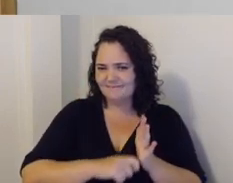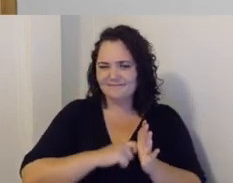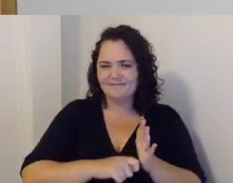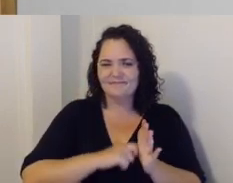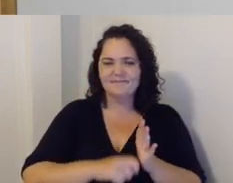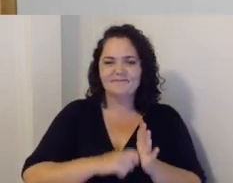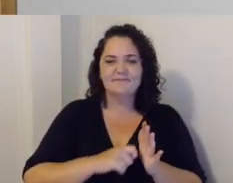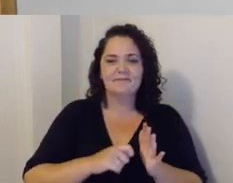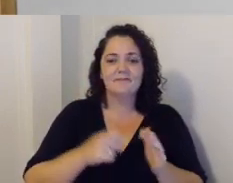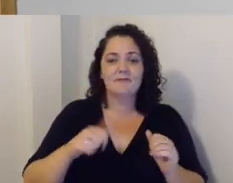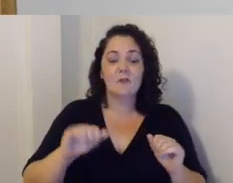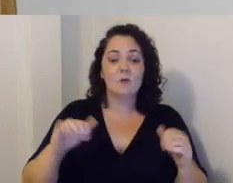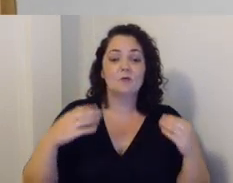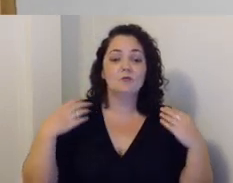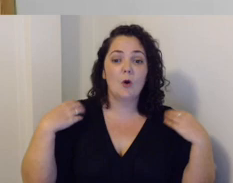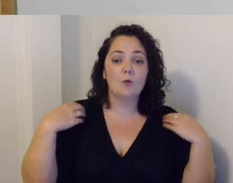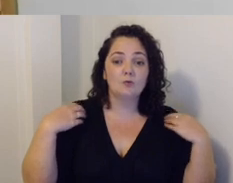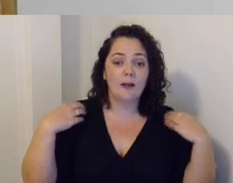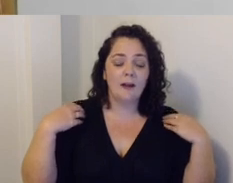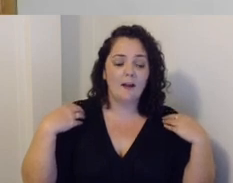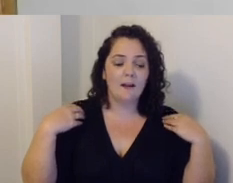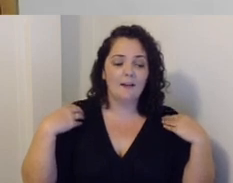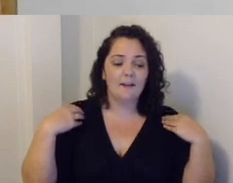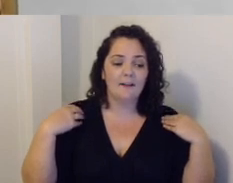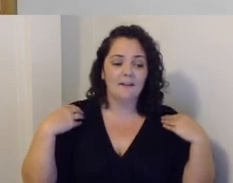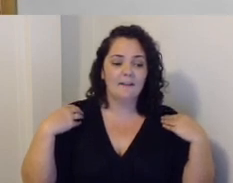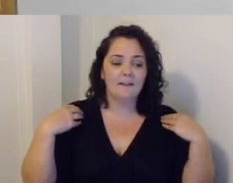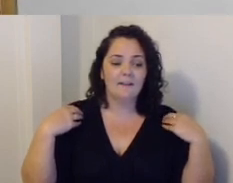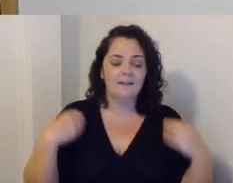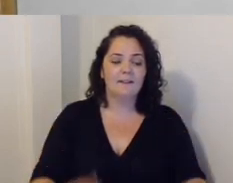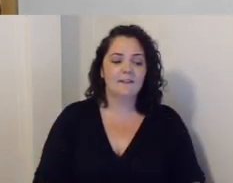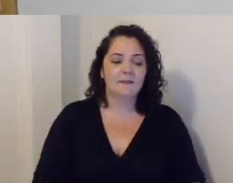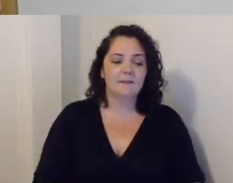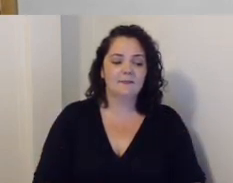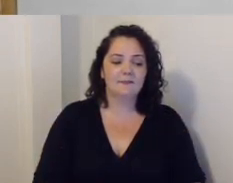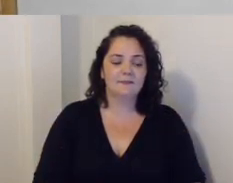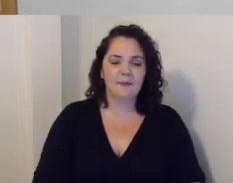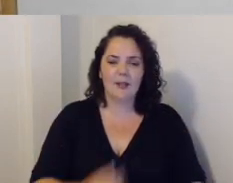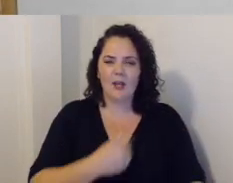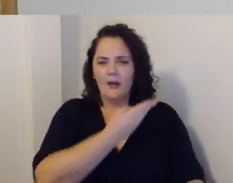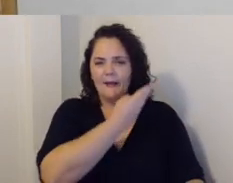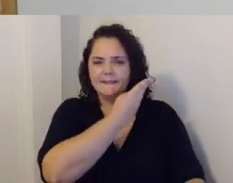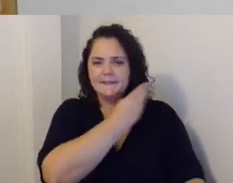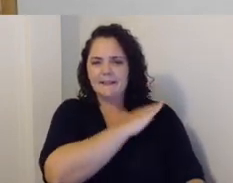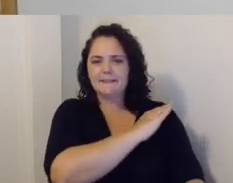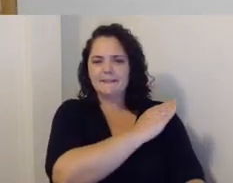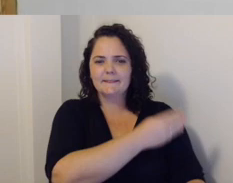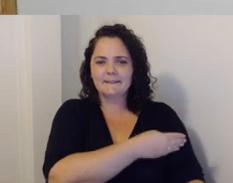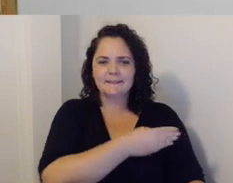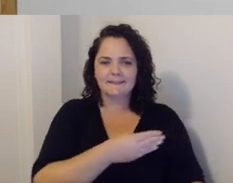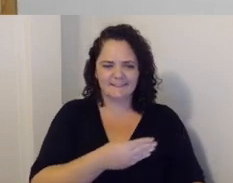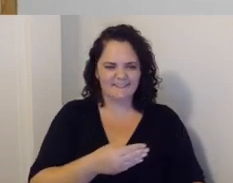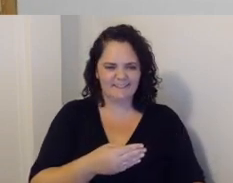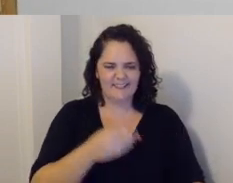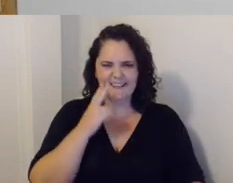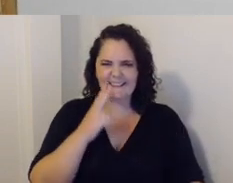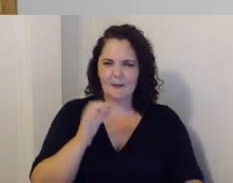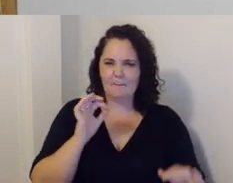shoulder now I can come back in and I can cut away around that shoulder so I'm creating an edge there